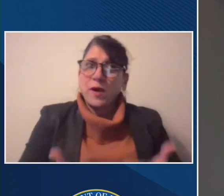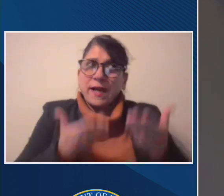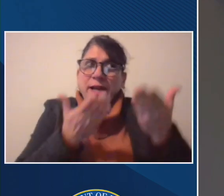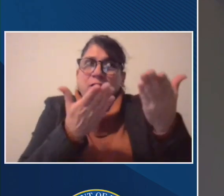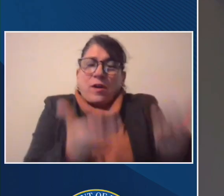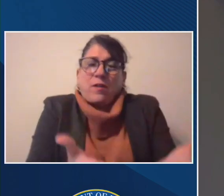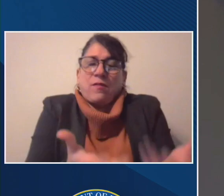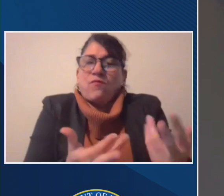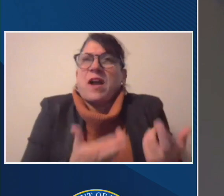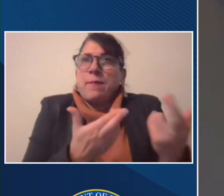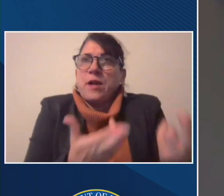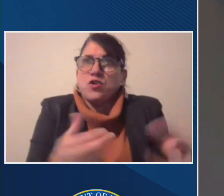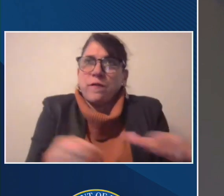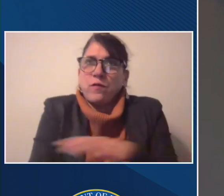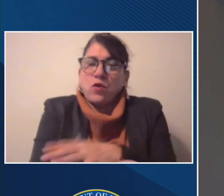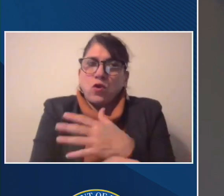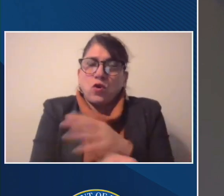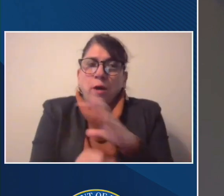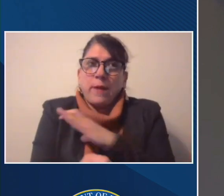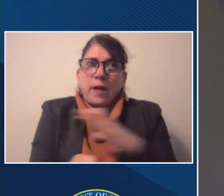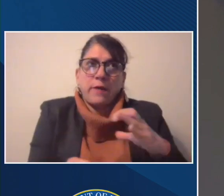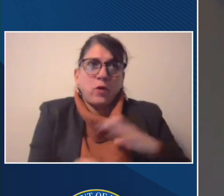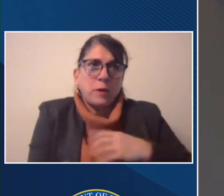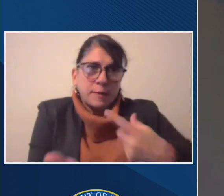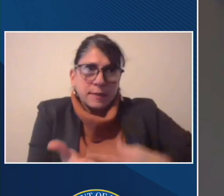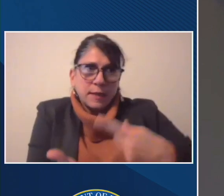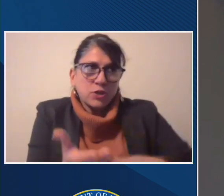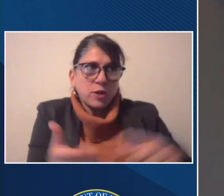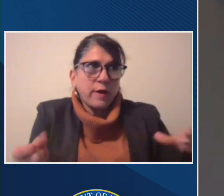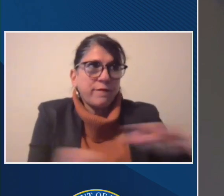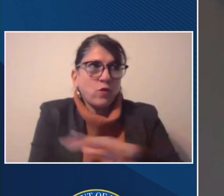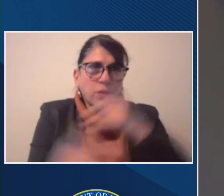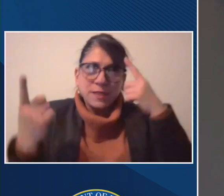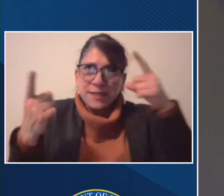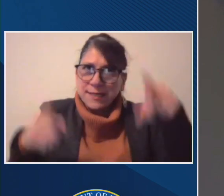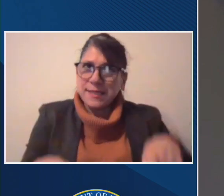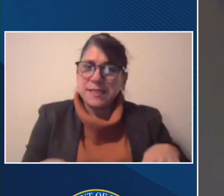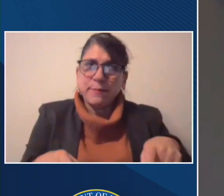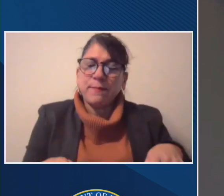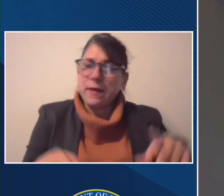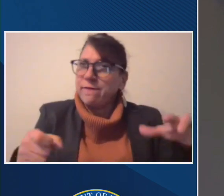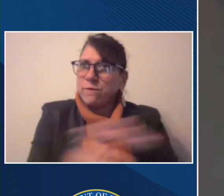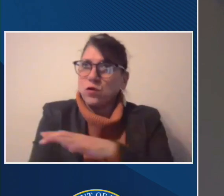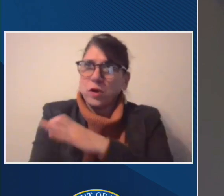discussion and consensus by the full committee during the last session or